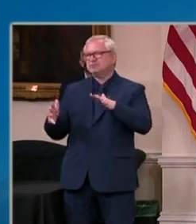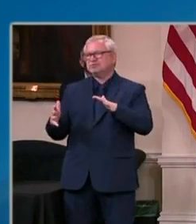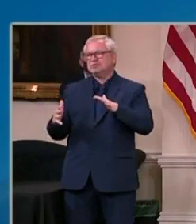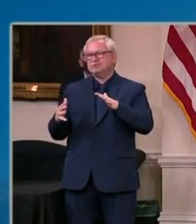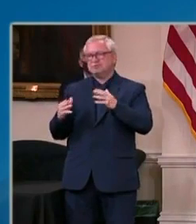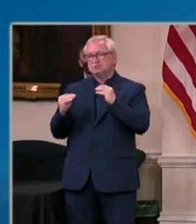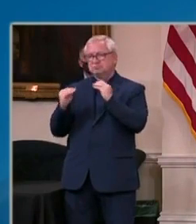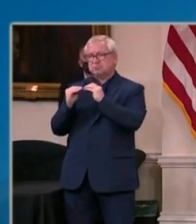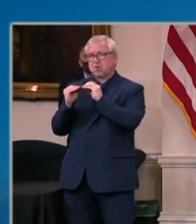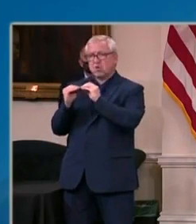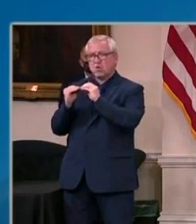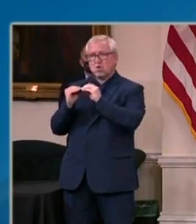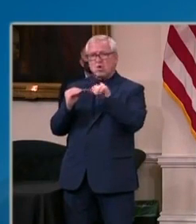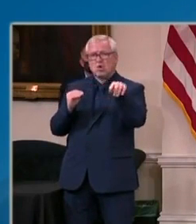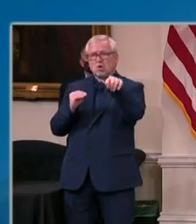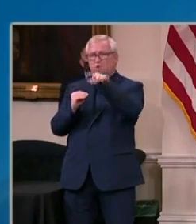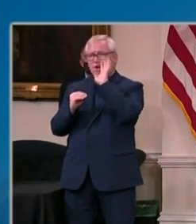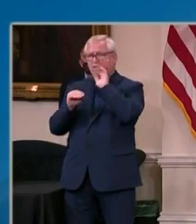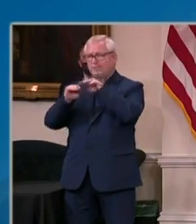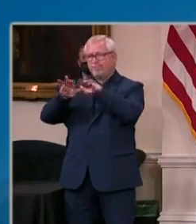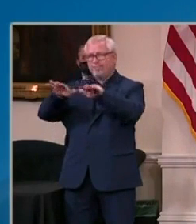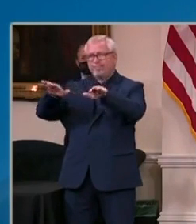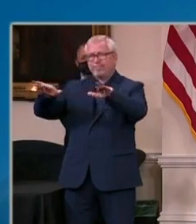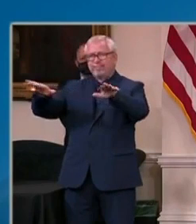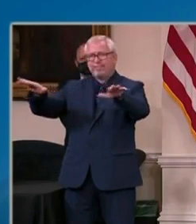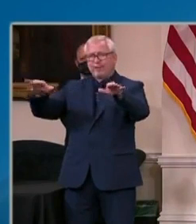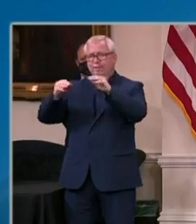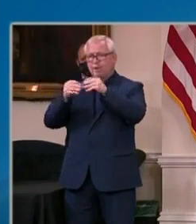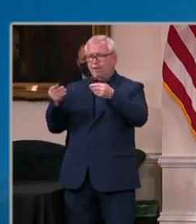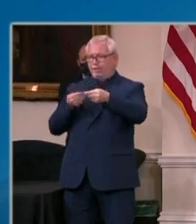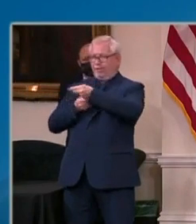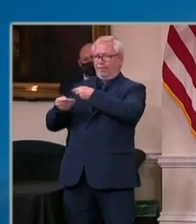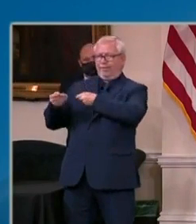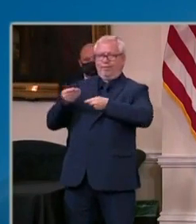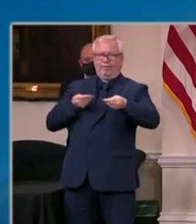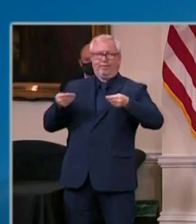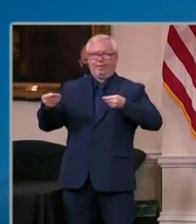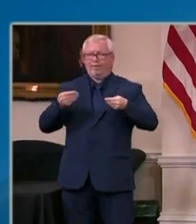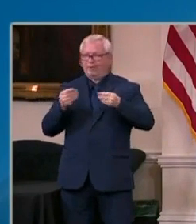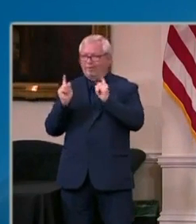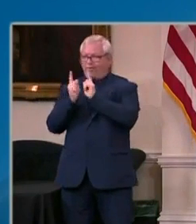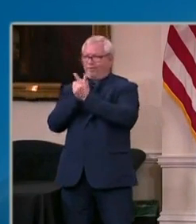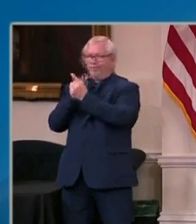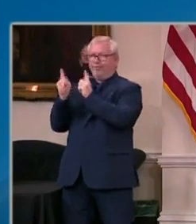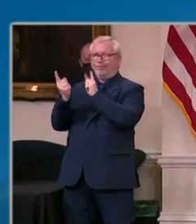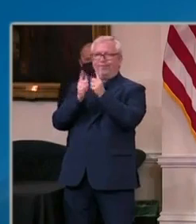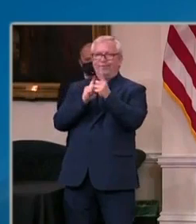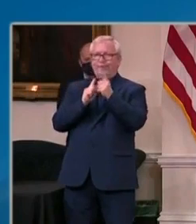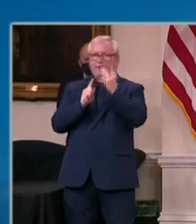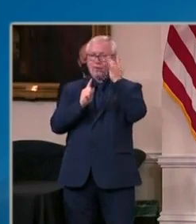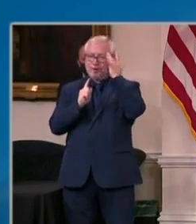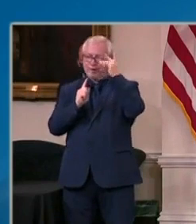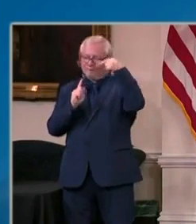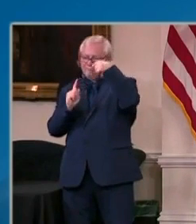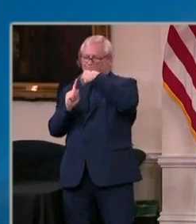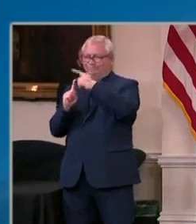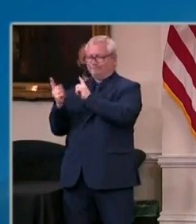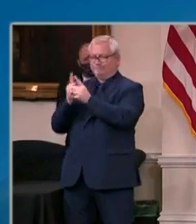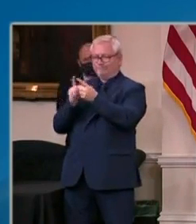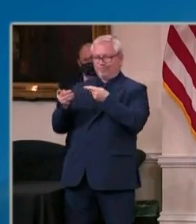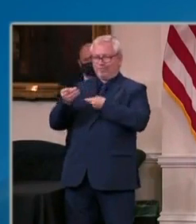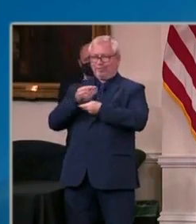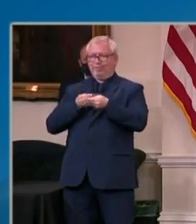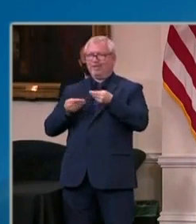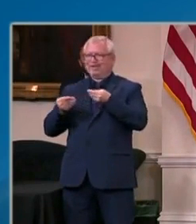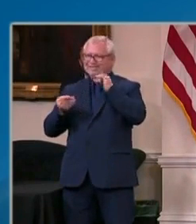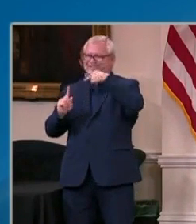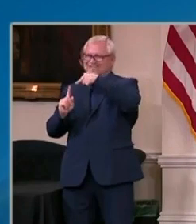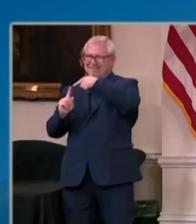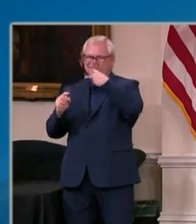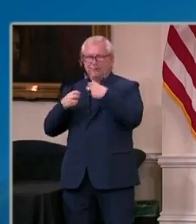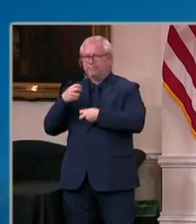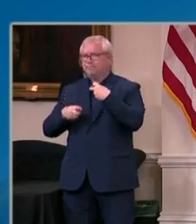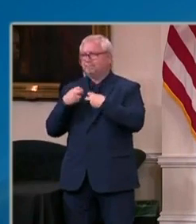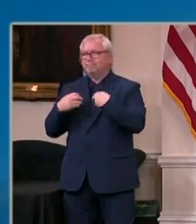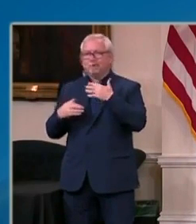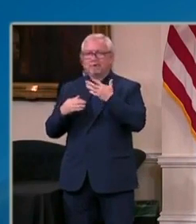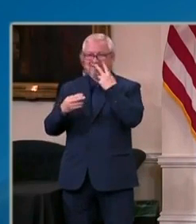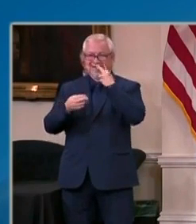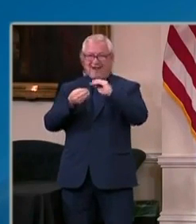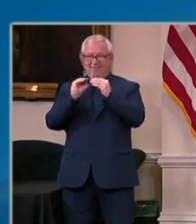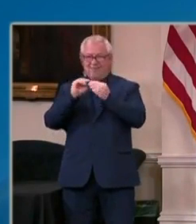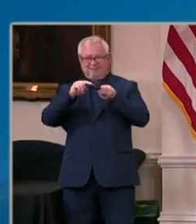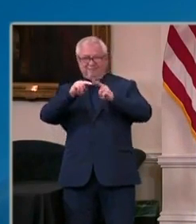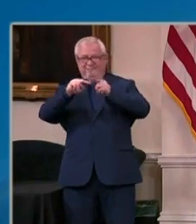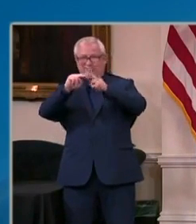UNFORTUNATELY, THE DATA CONFIRMS THIS AND SHOWS MORE OF US ARE BEING FINFECTING IT A TRANSMITTING IT AND BECOMING ILL BECAUSE OF IT.